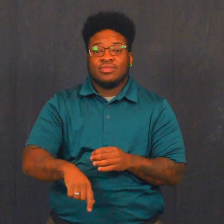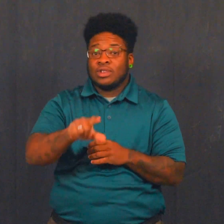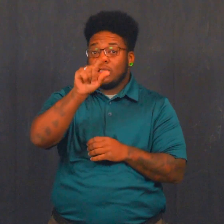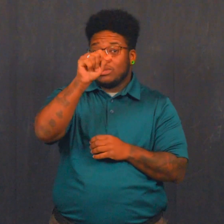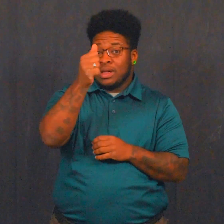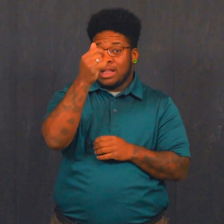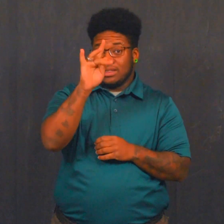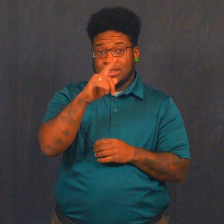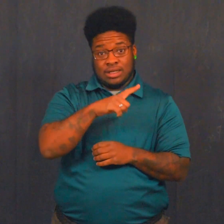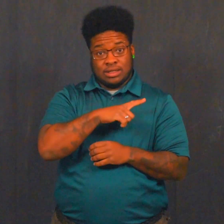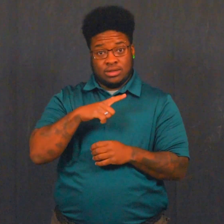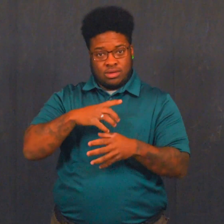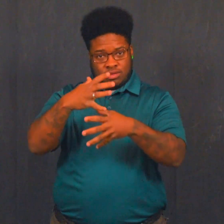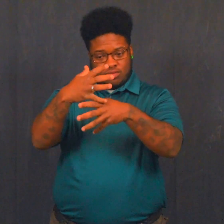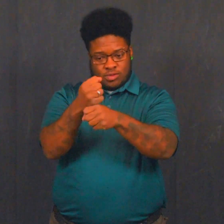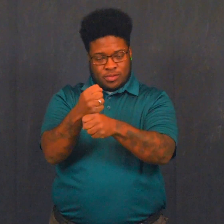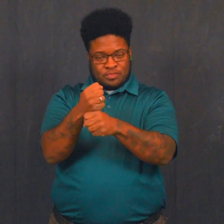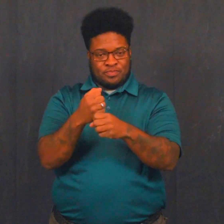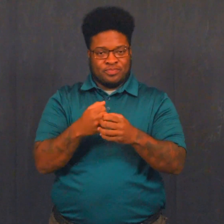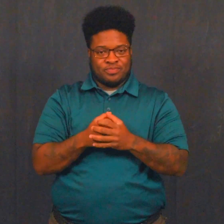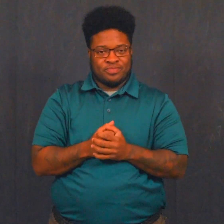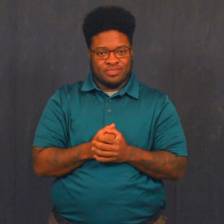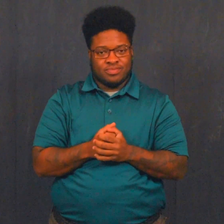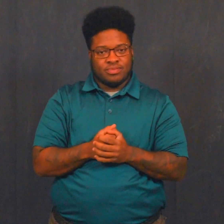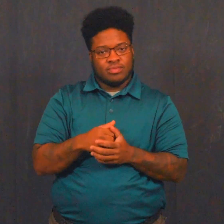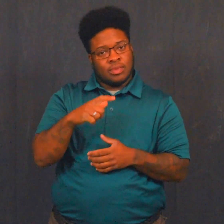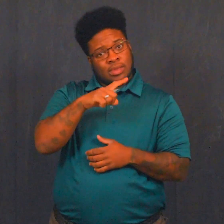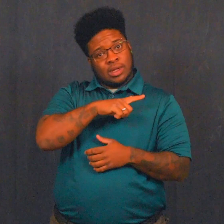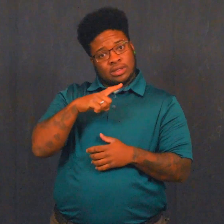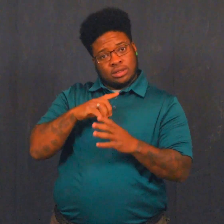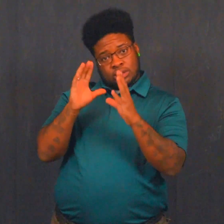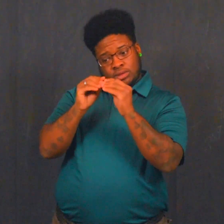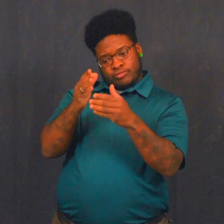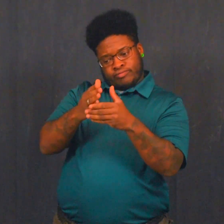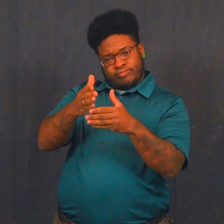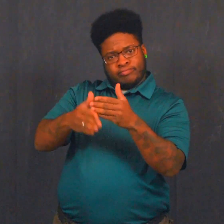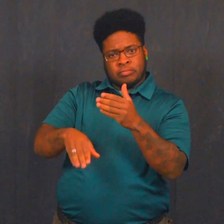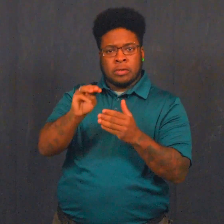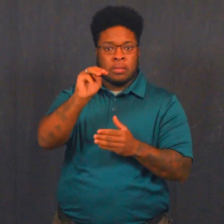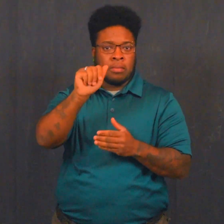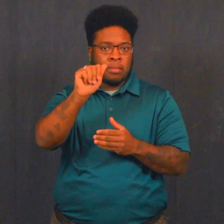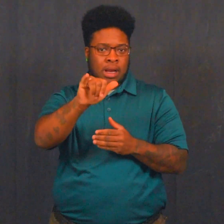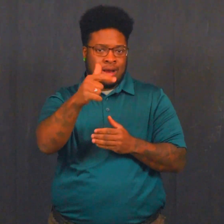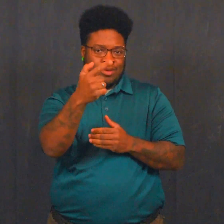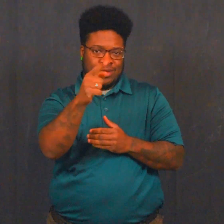The Legislative Session ended on May 21, 2018.